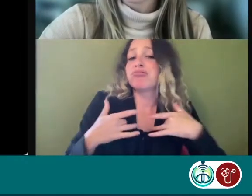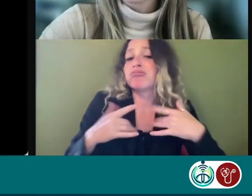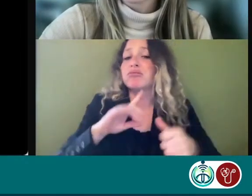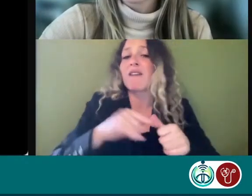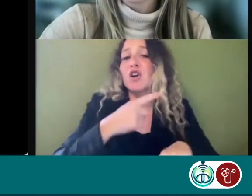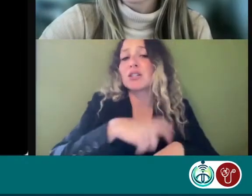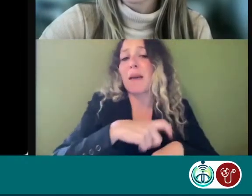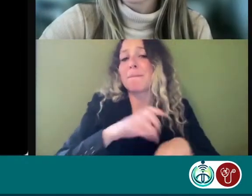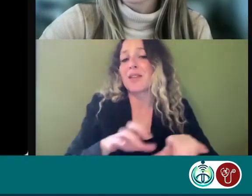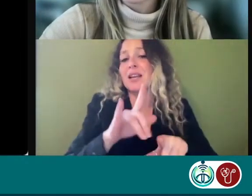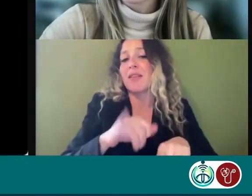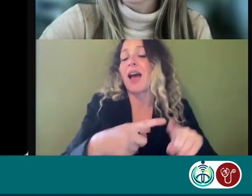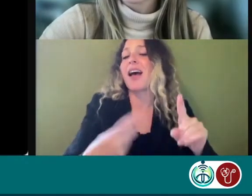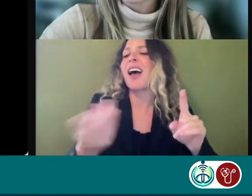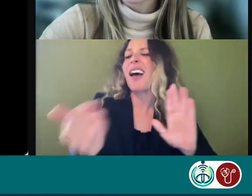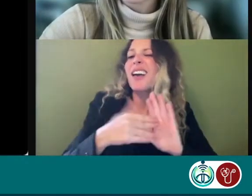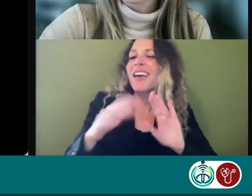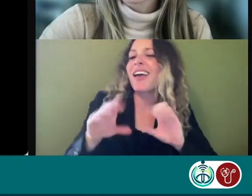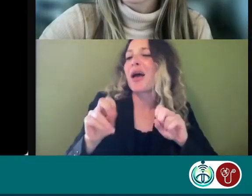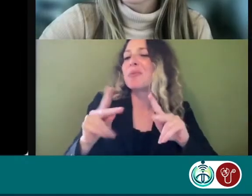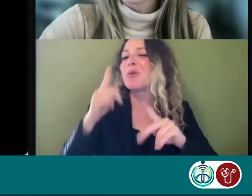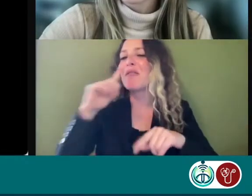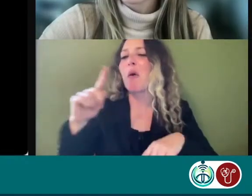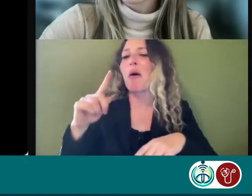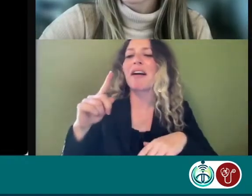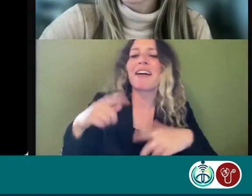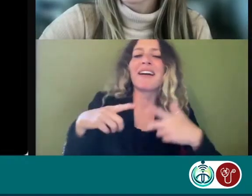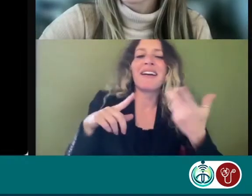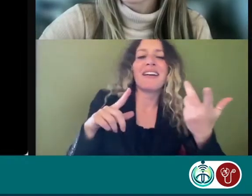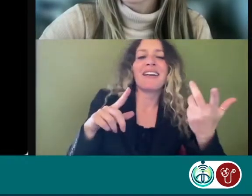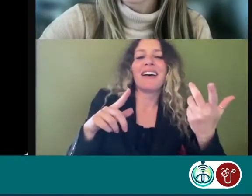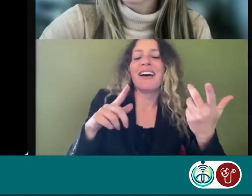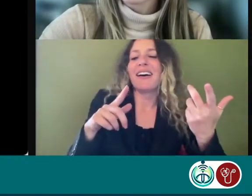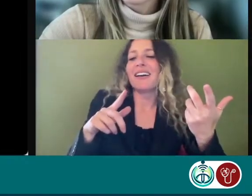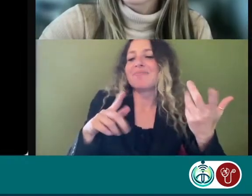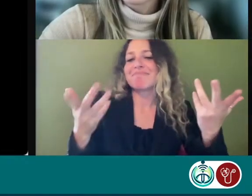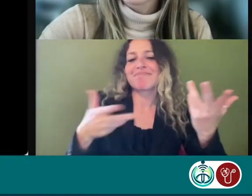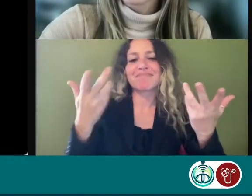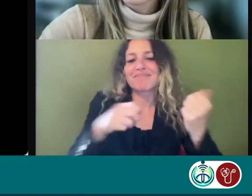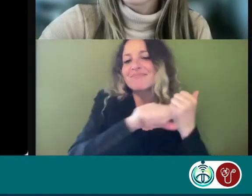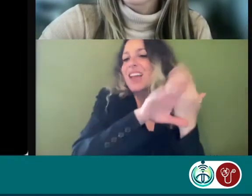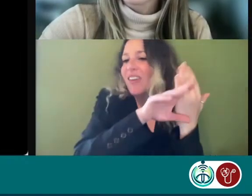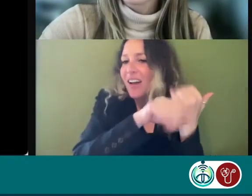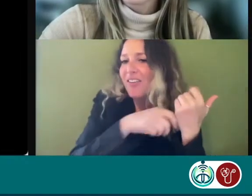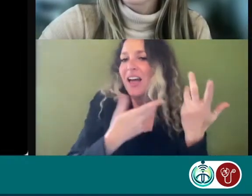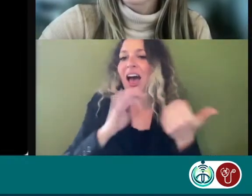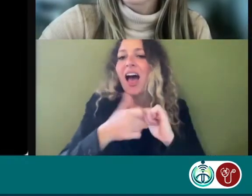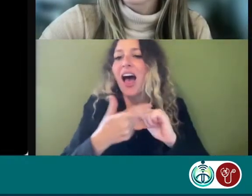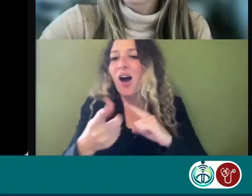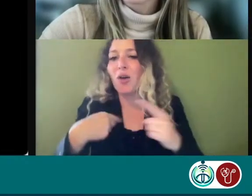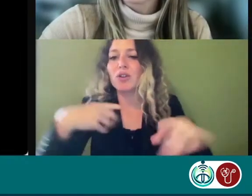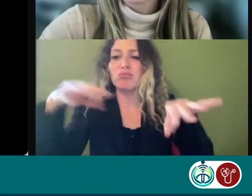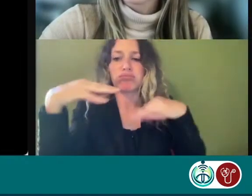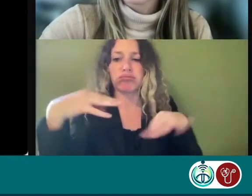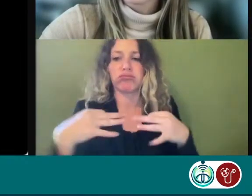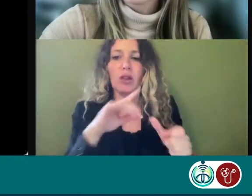And I think again, that's an opportunity for telehealth is how can we scaffold and coach people through the first time you use it or the second time you use it so it can be more